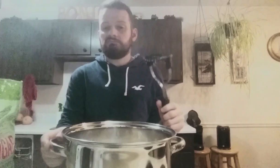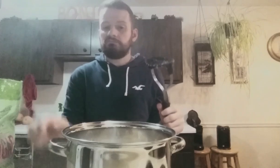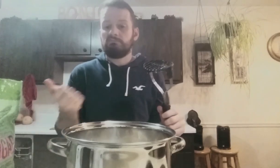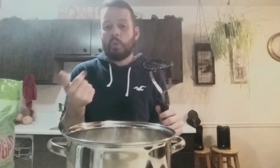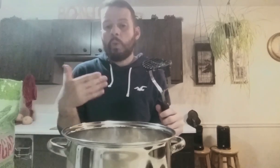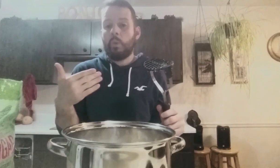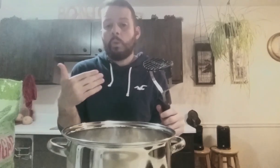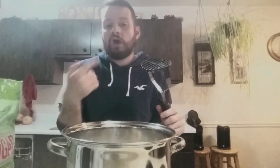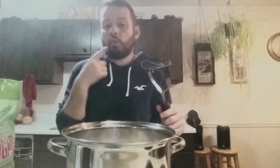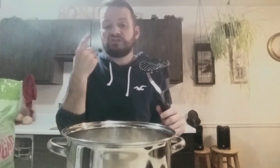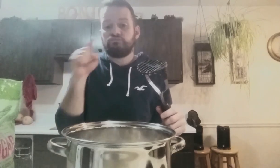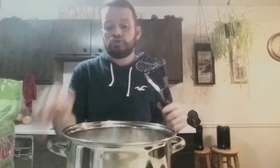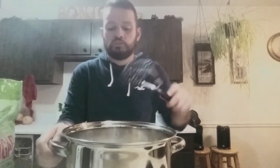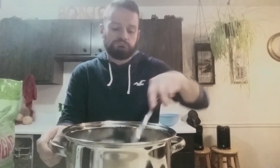Whatever works for you.